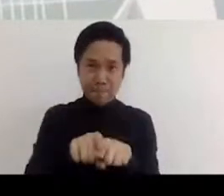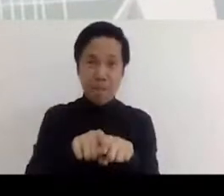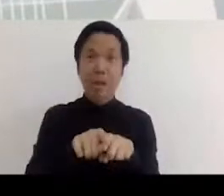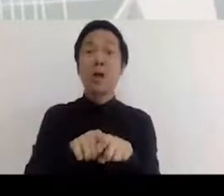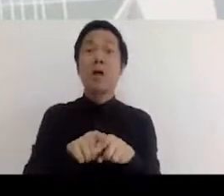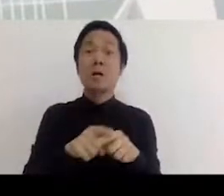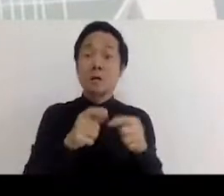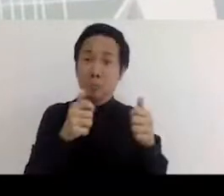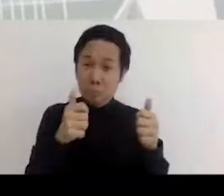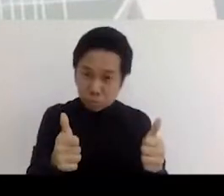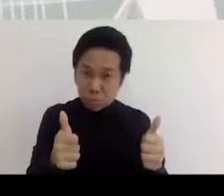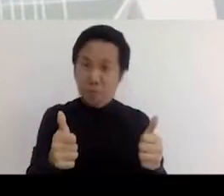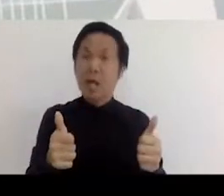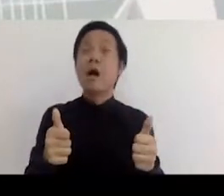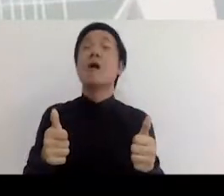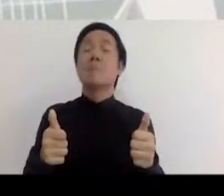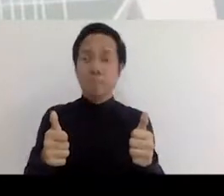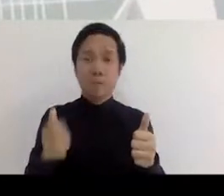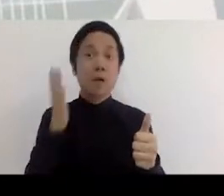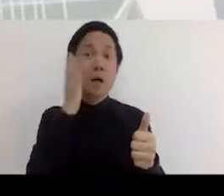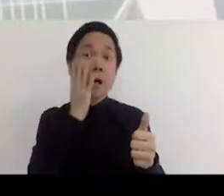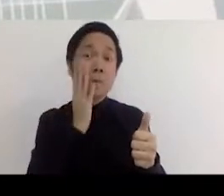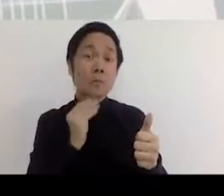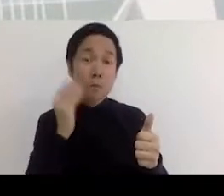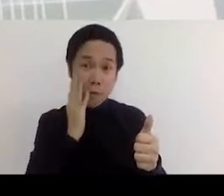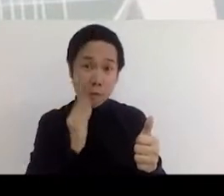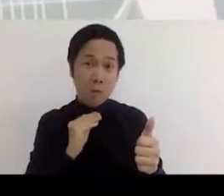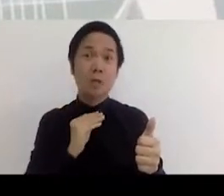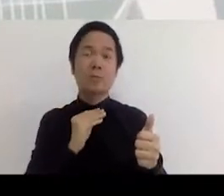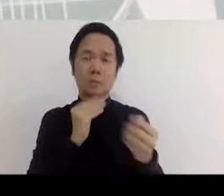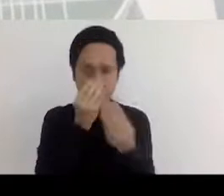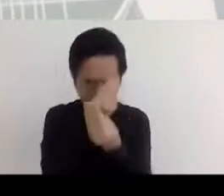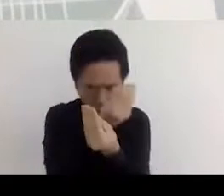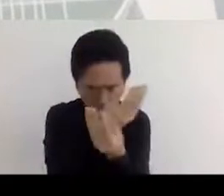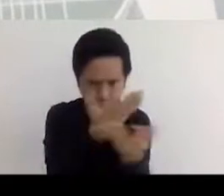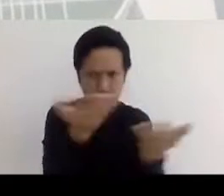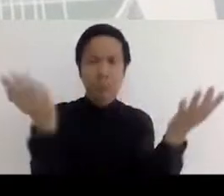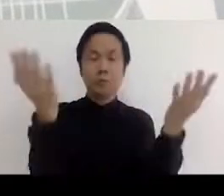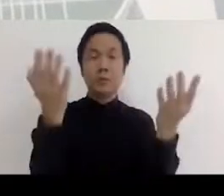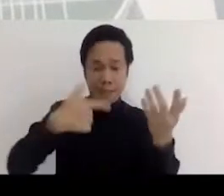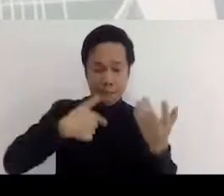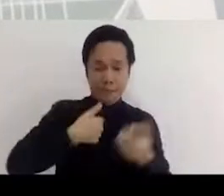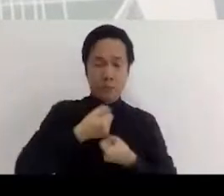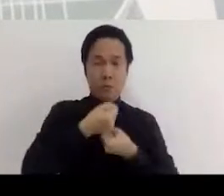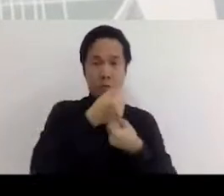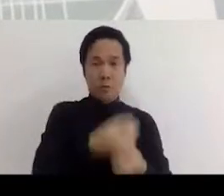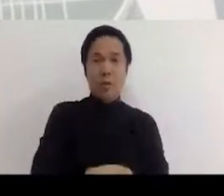Thank you so much. Very vital indeed, and certainly count on us to help you amplify those voices